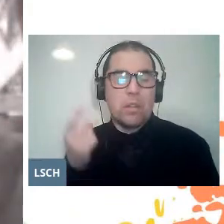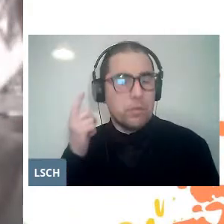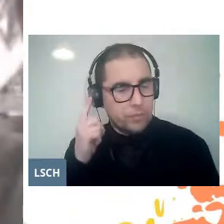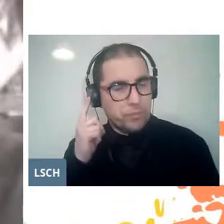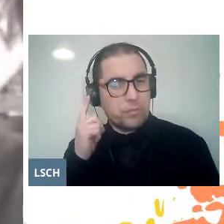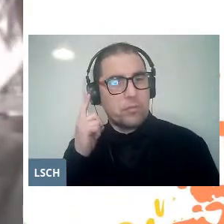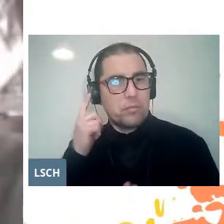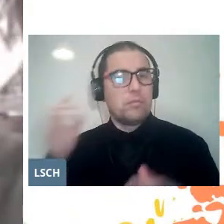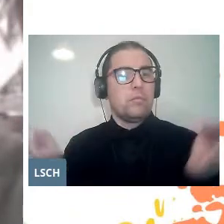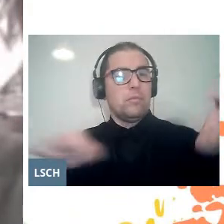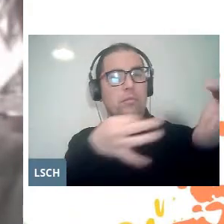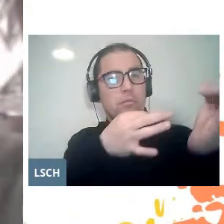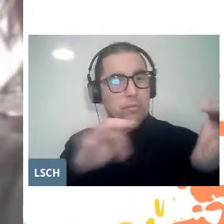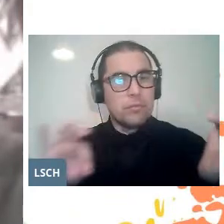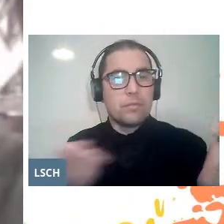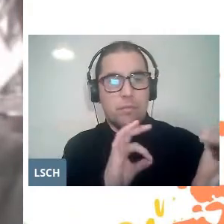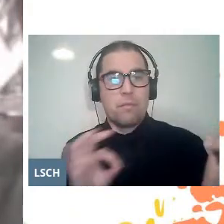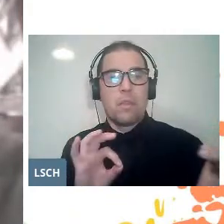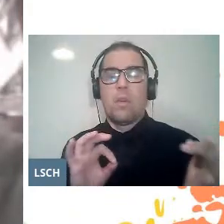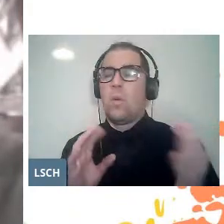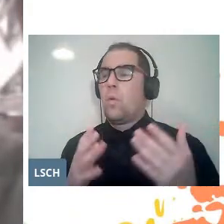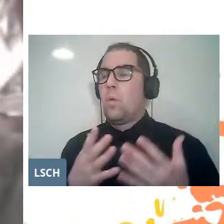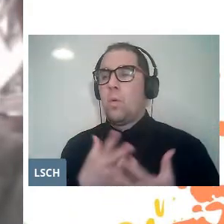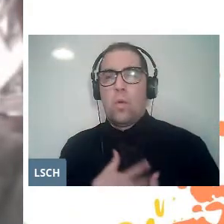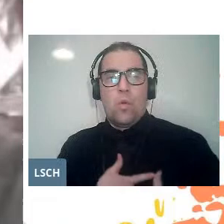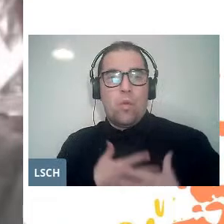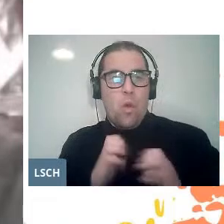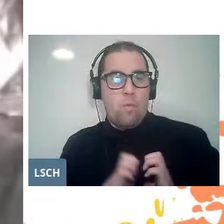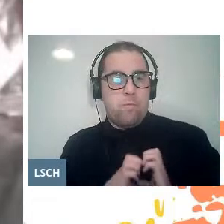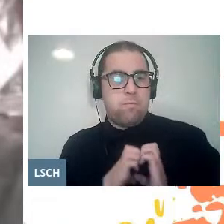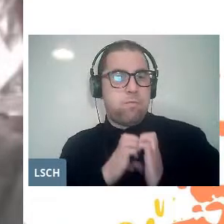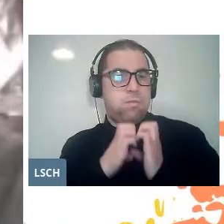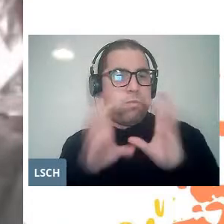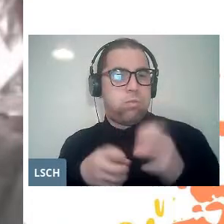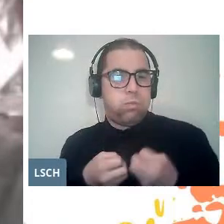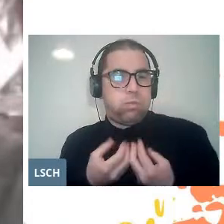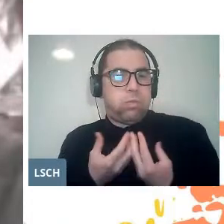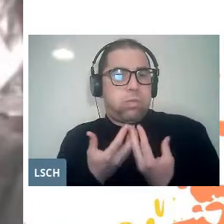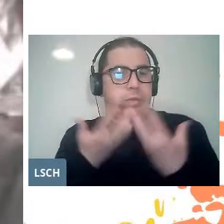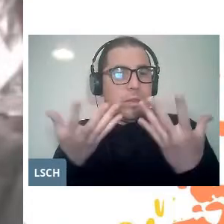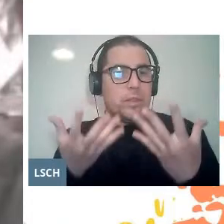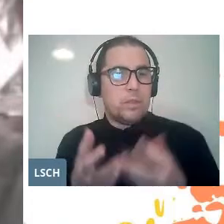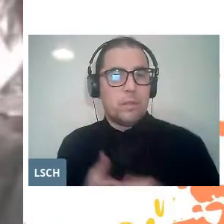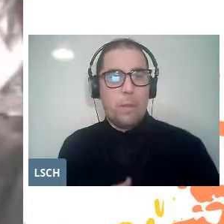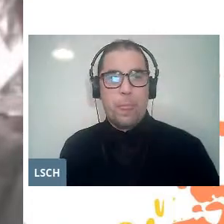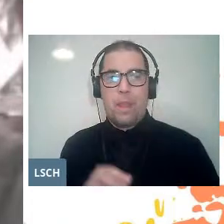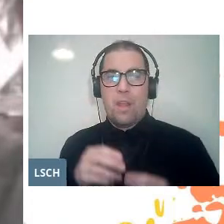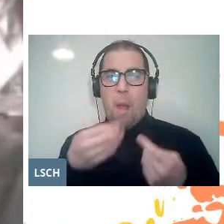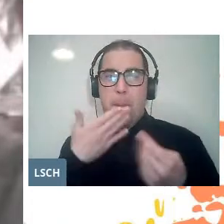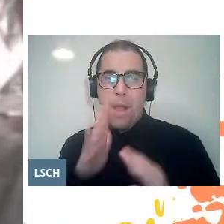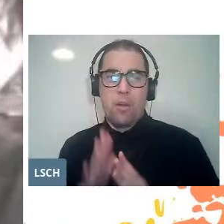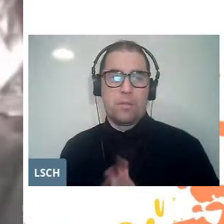into the performance of Mozart's pieces, we do it with all our heart, trying to do it in the best way possible.